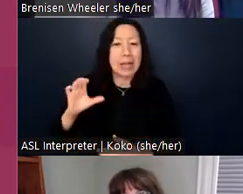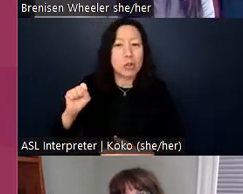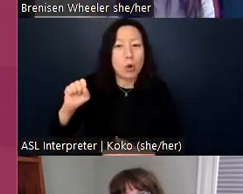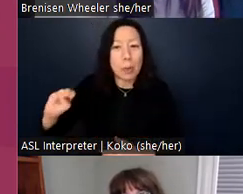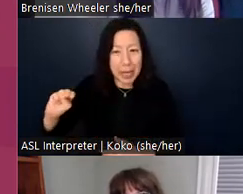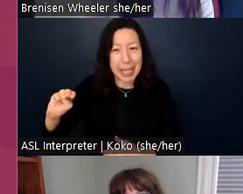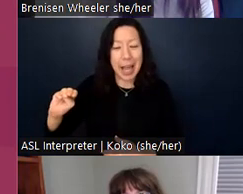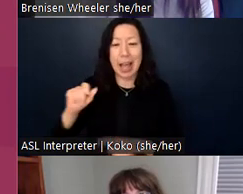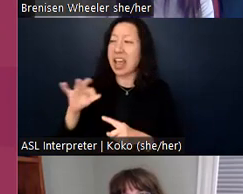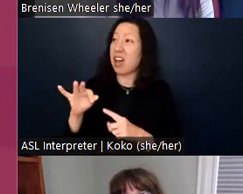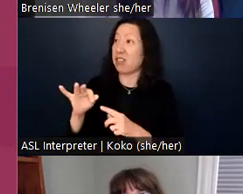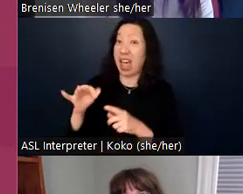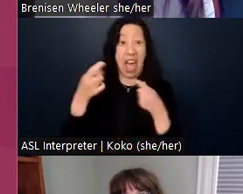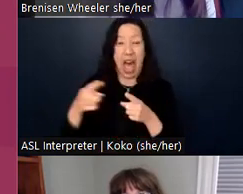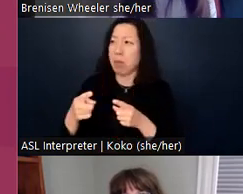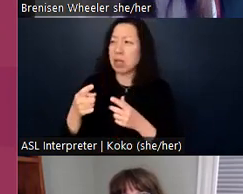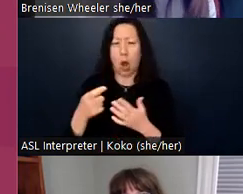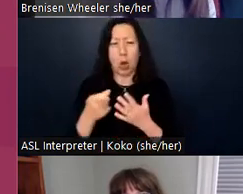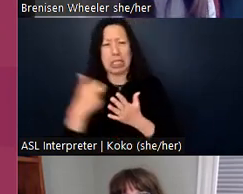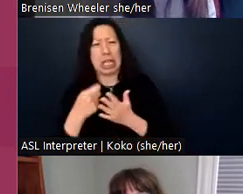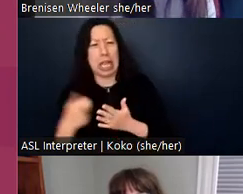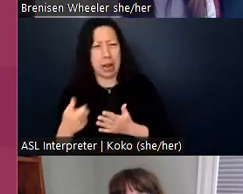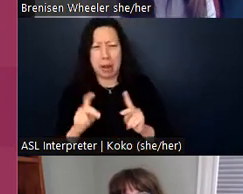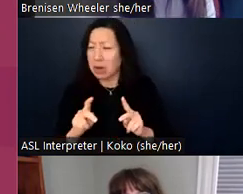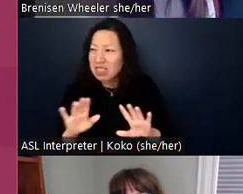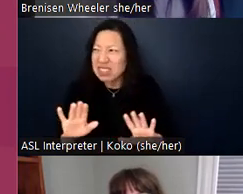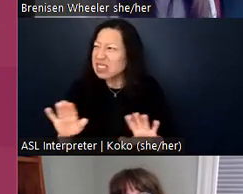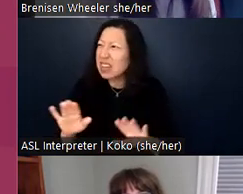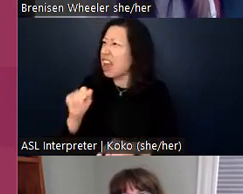that you're not doing that makes me wonder if you actually care about me so one of the